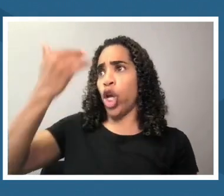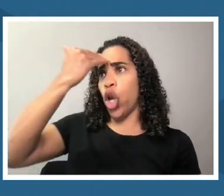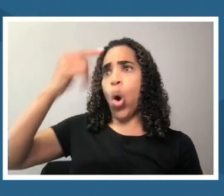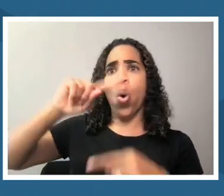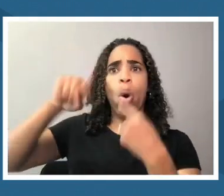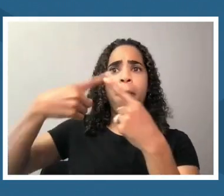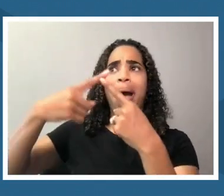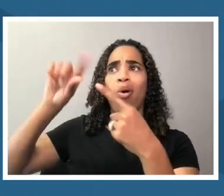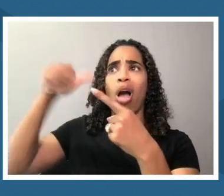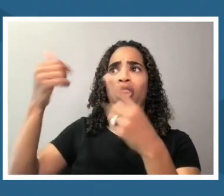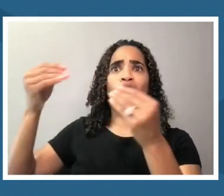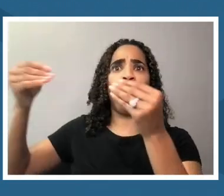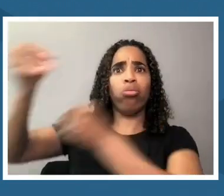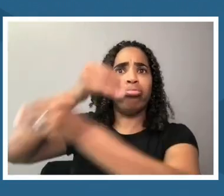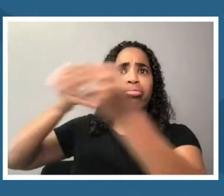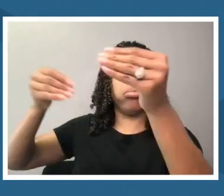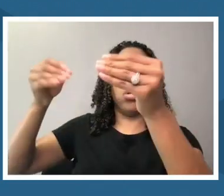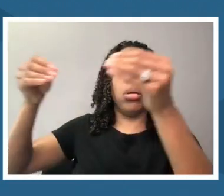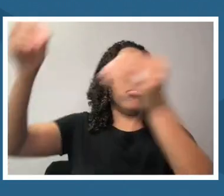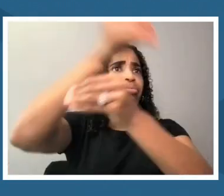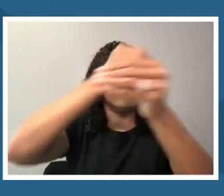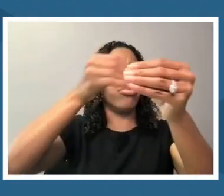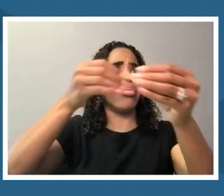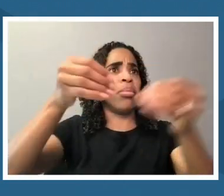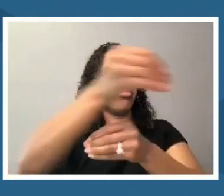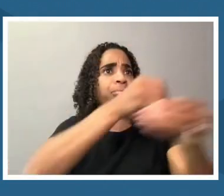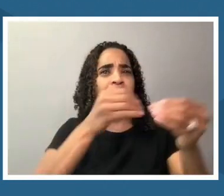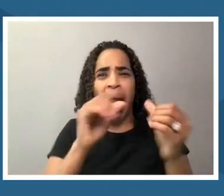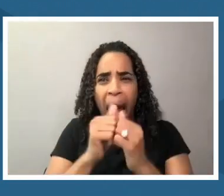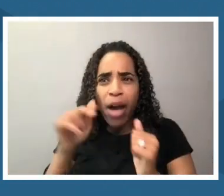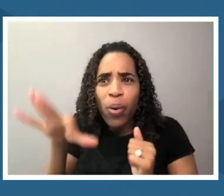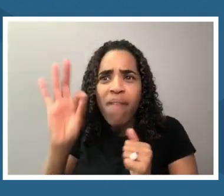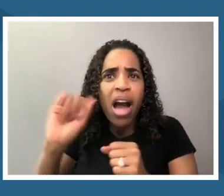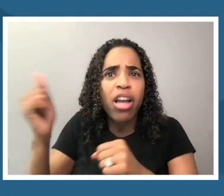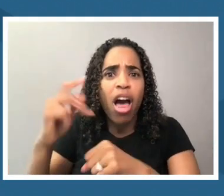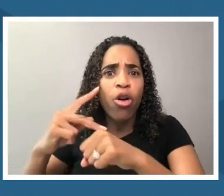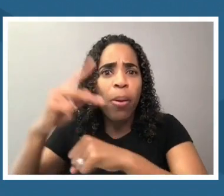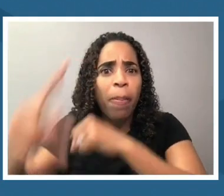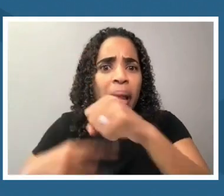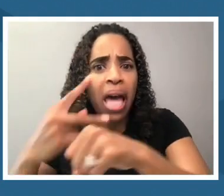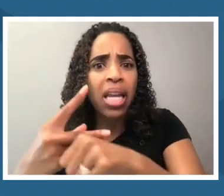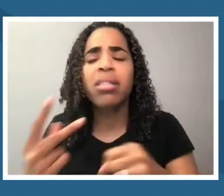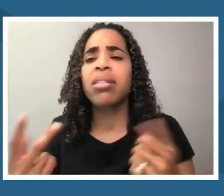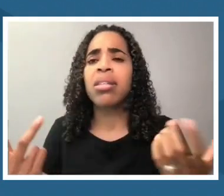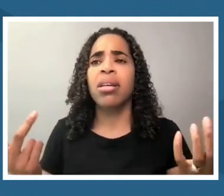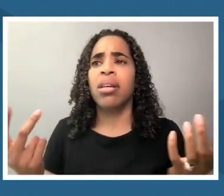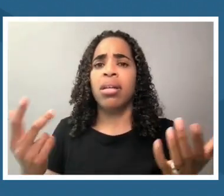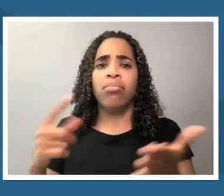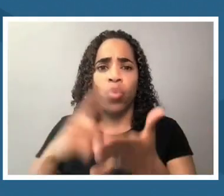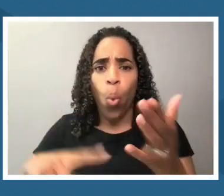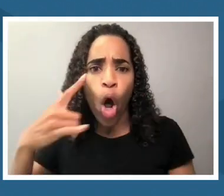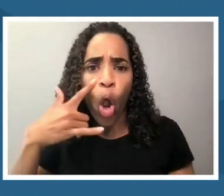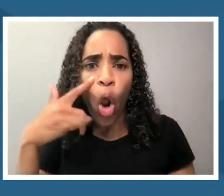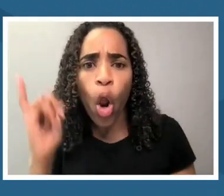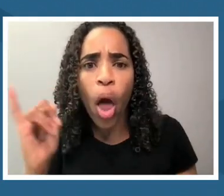actually how are we finding exoplanets and uh how are we characterizing them